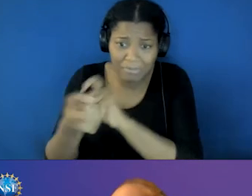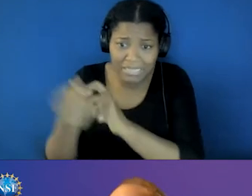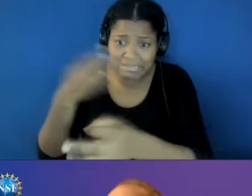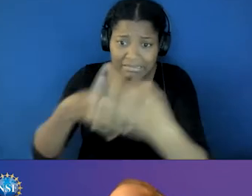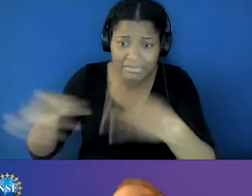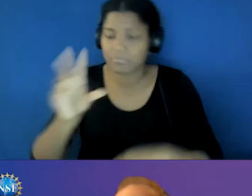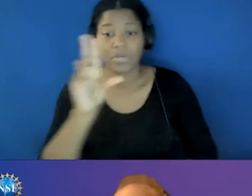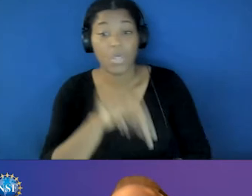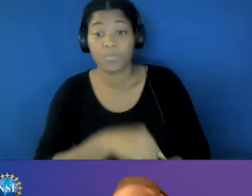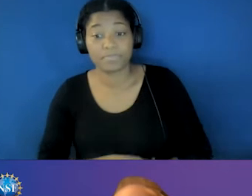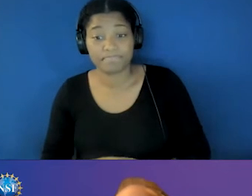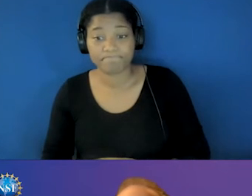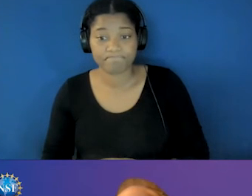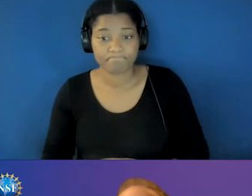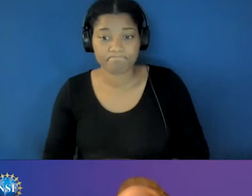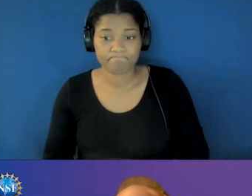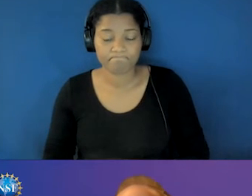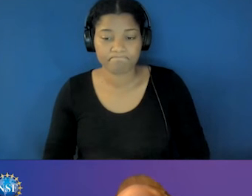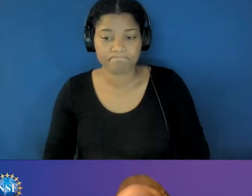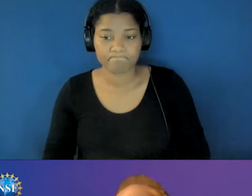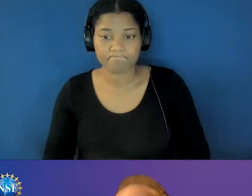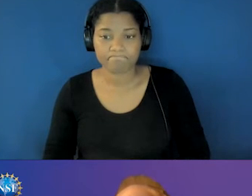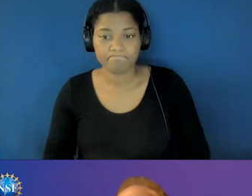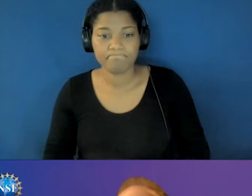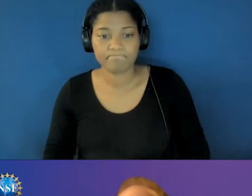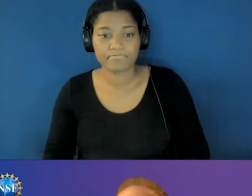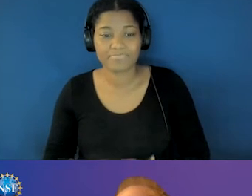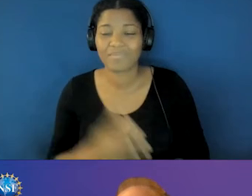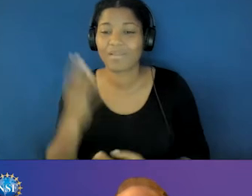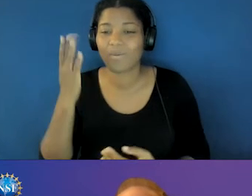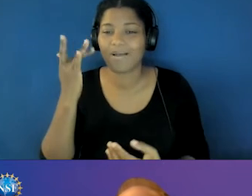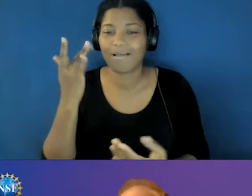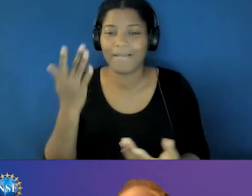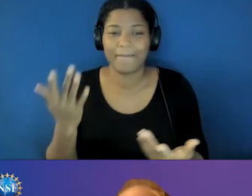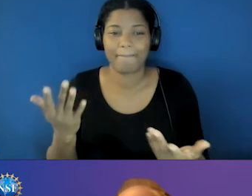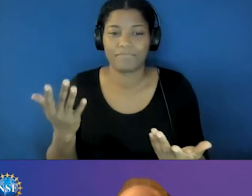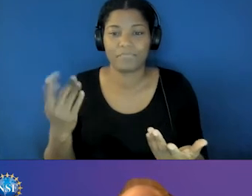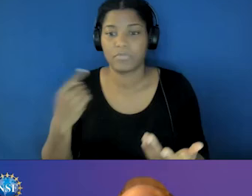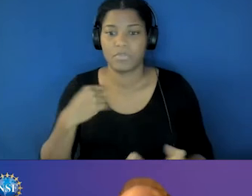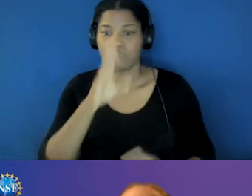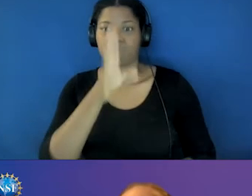The answer is no, okay? It's not because we're bureaucrats, and I always want to mention that,